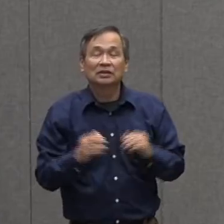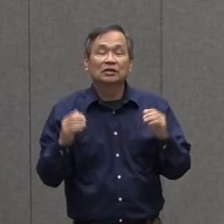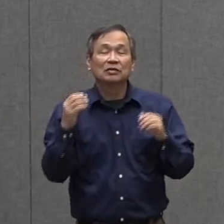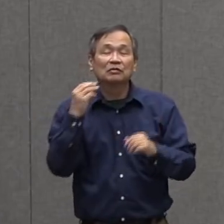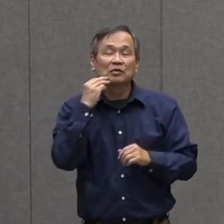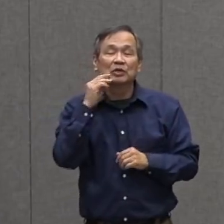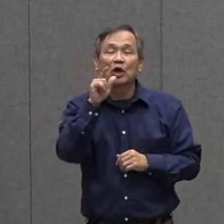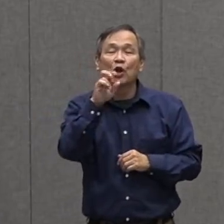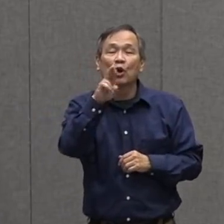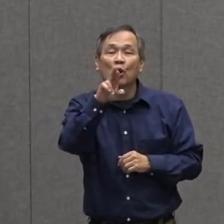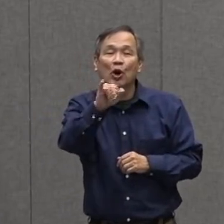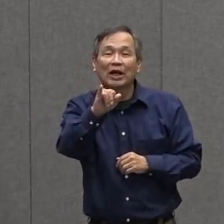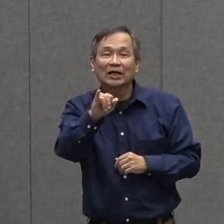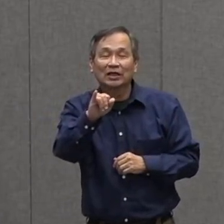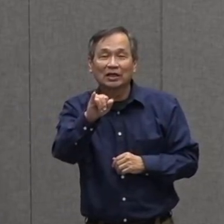I can't wait to see what she has for you.